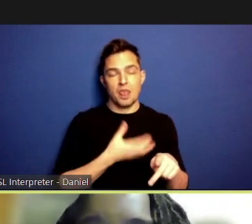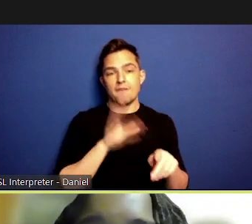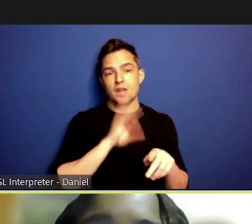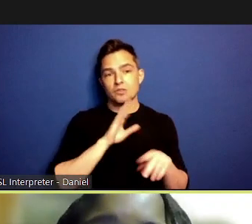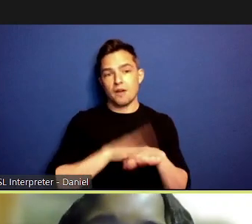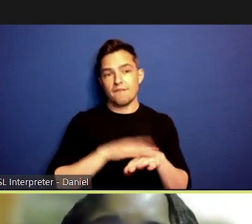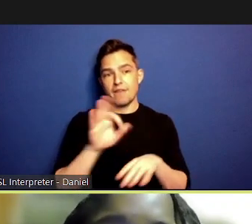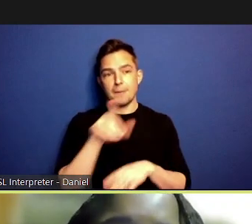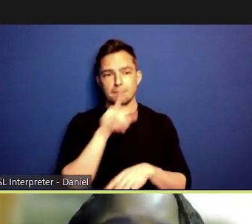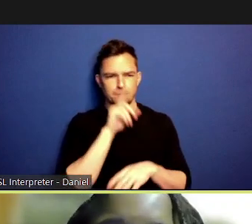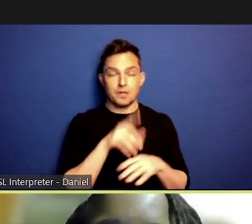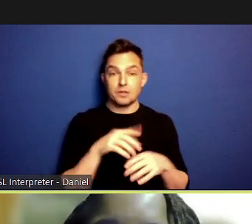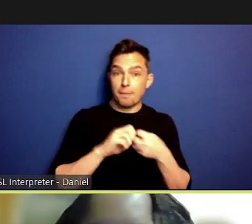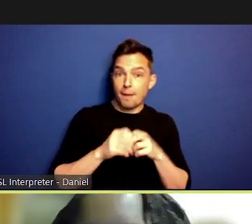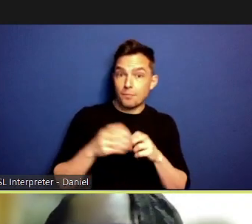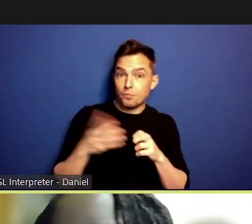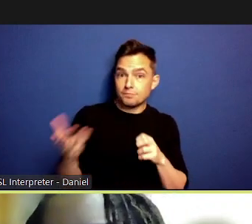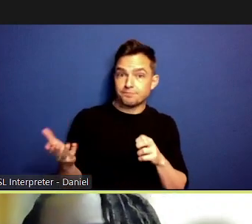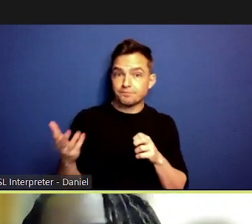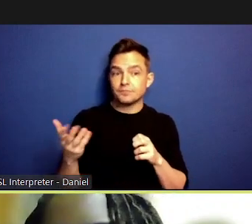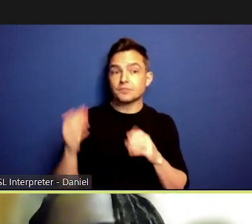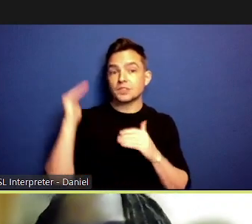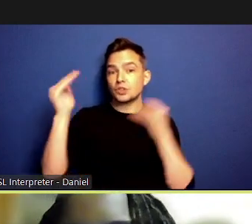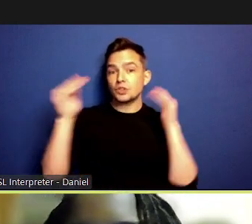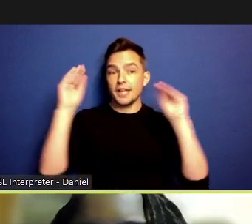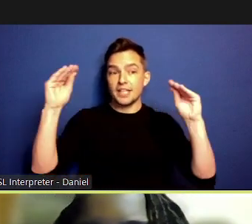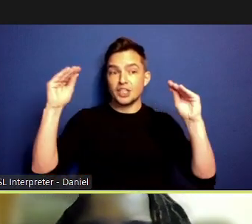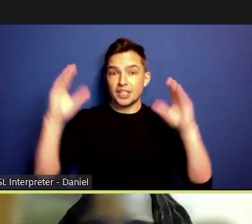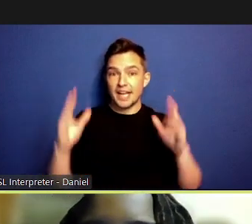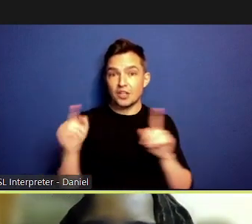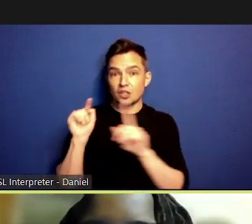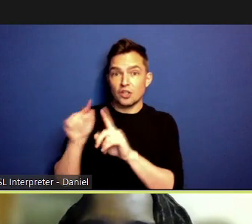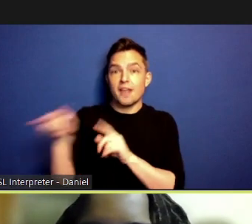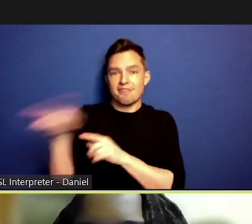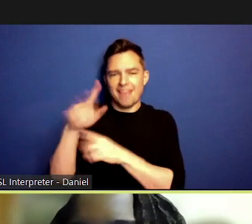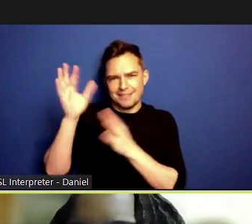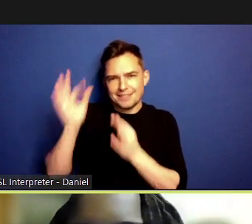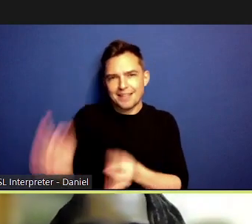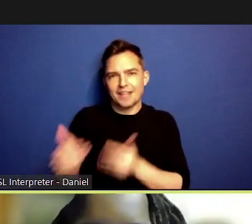The problem very clearly lies with the adult educators who decided to take that experience